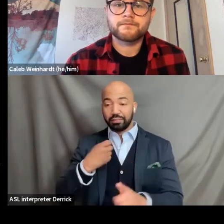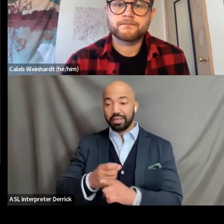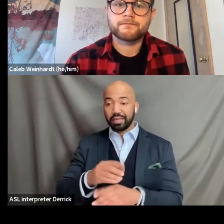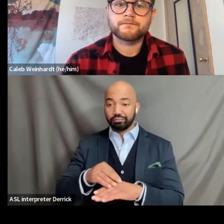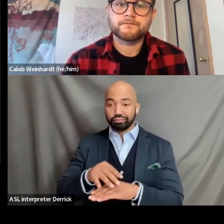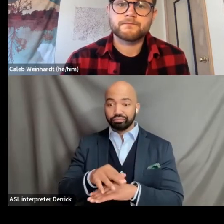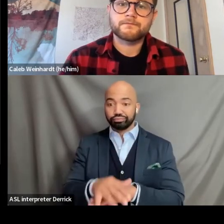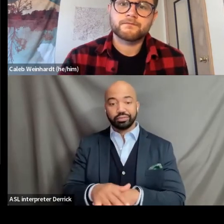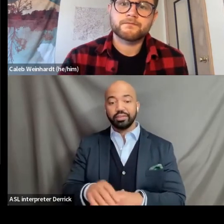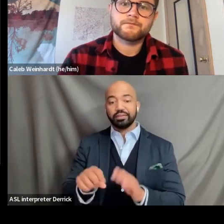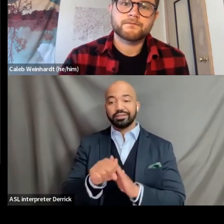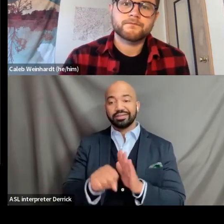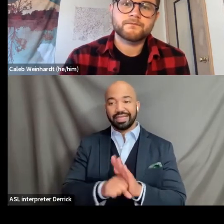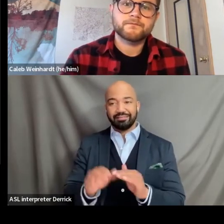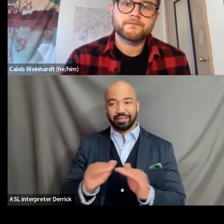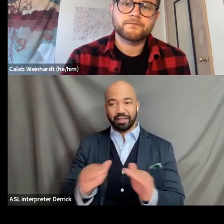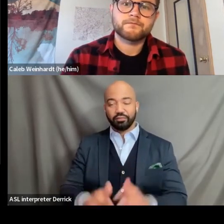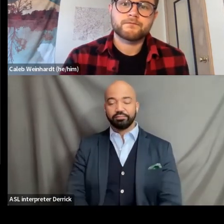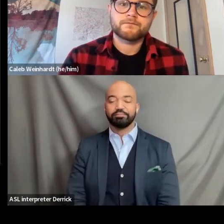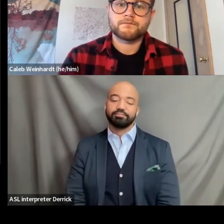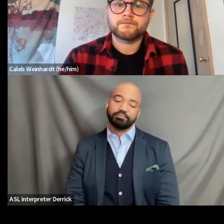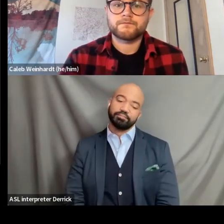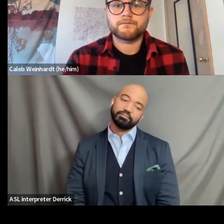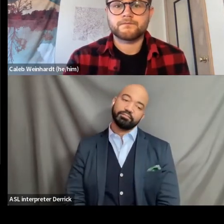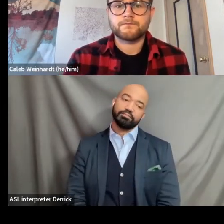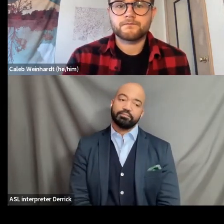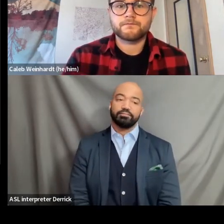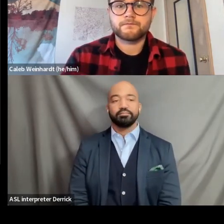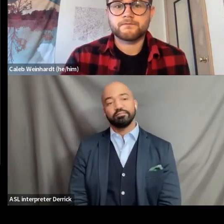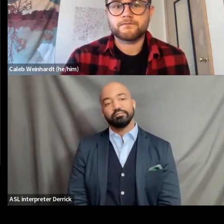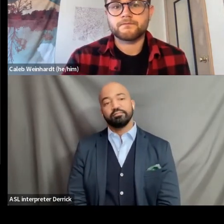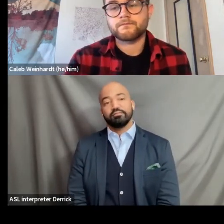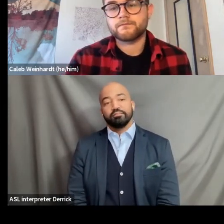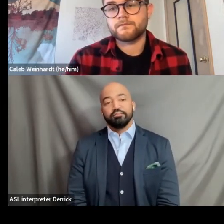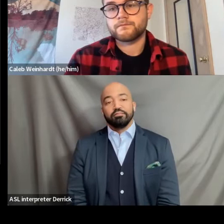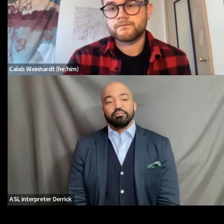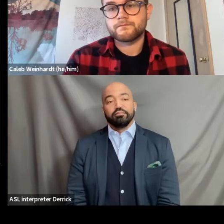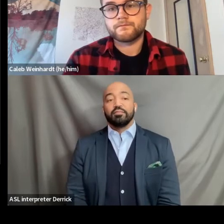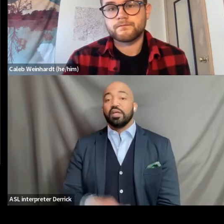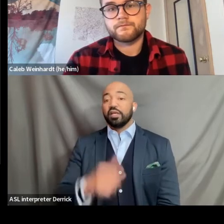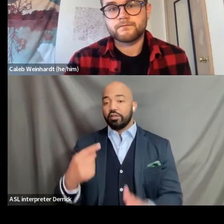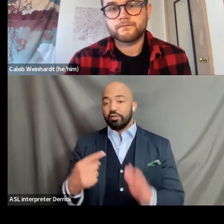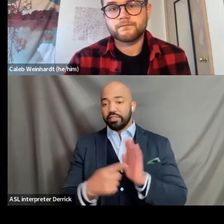So another state that folks might be watching and this is just an example of one of those political climates is what's been happening in Texas